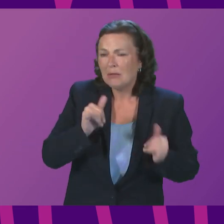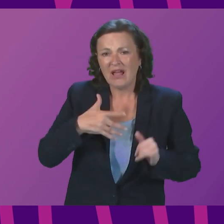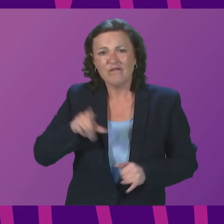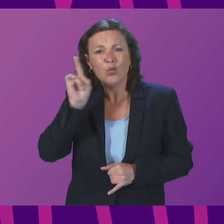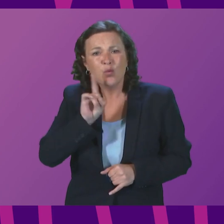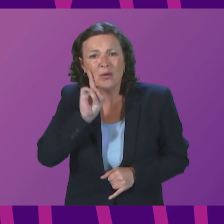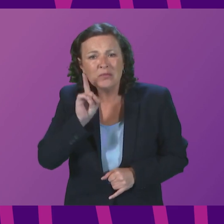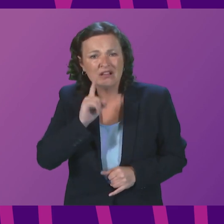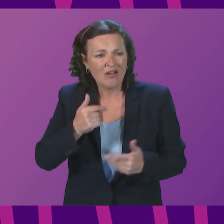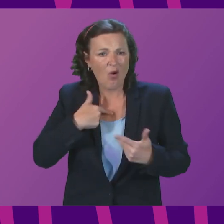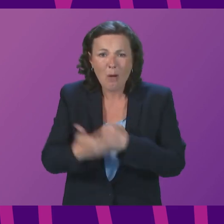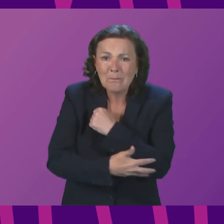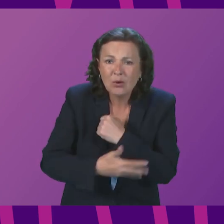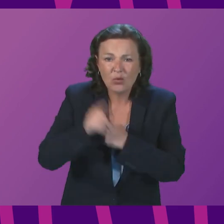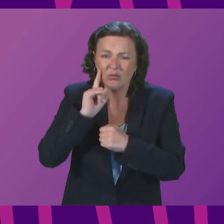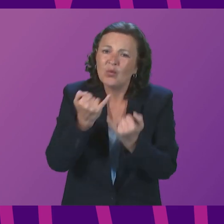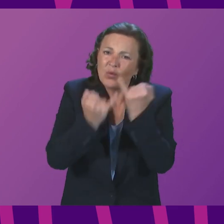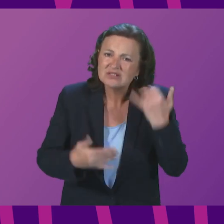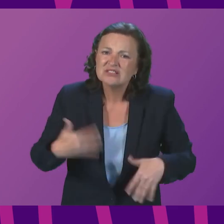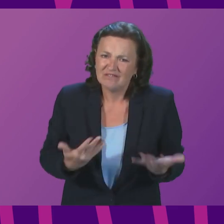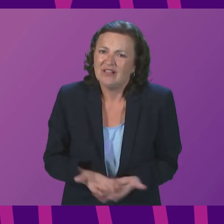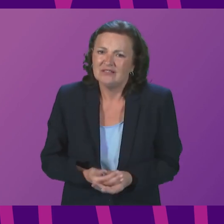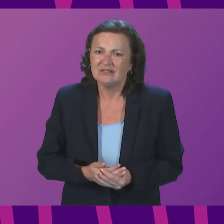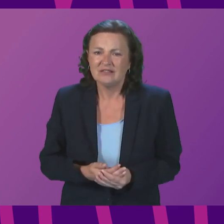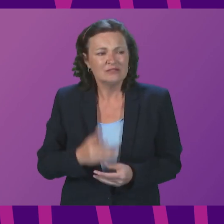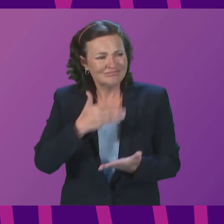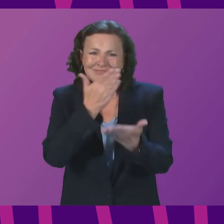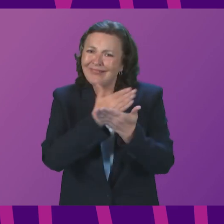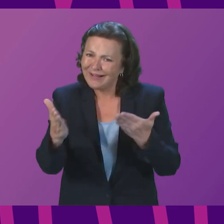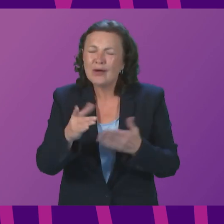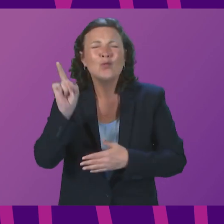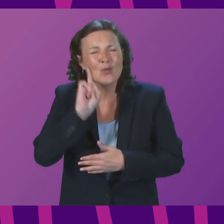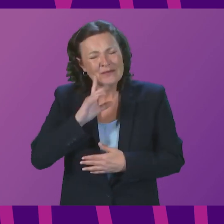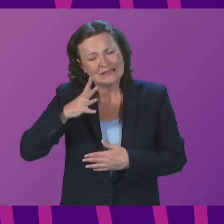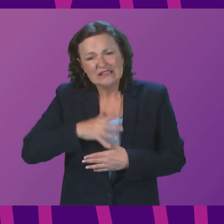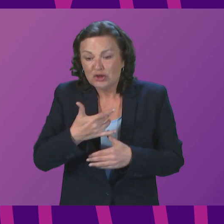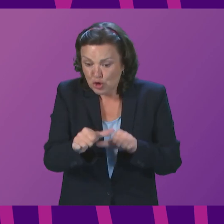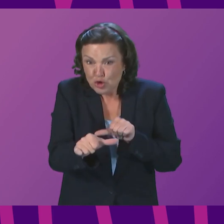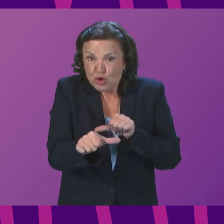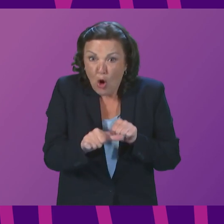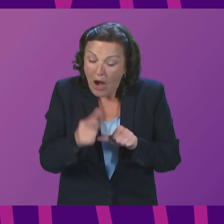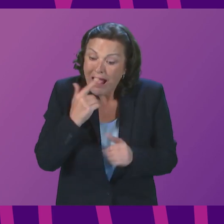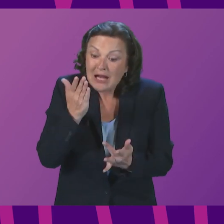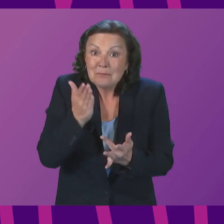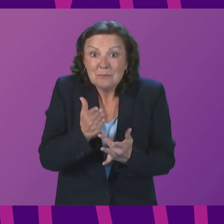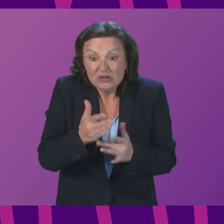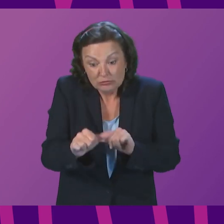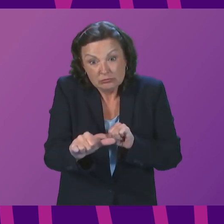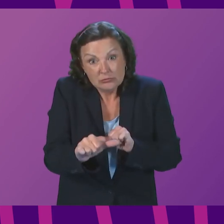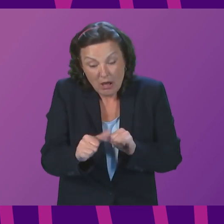higher levels of deprivation. It is clear that women need many of the short-term and medium-term actions in “Women’s Health Plan”.